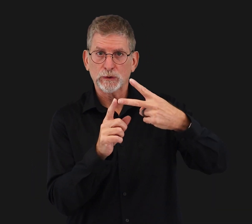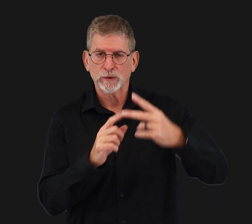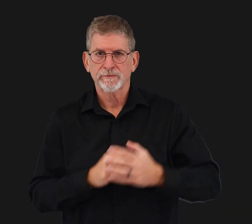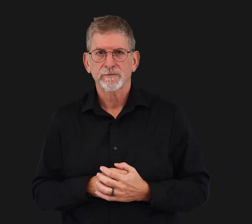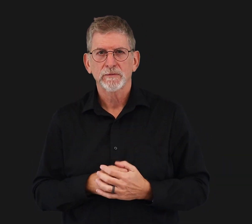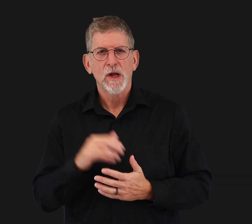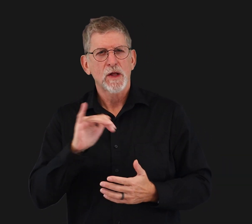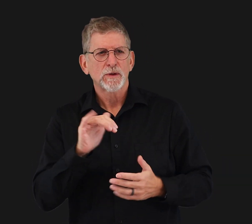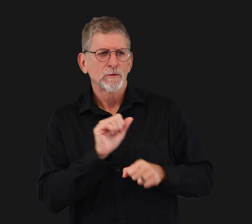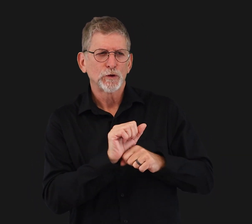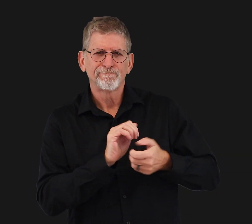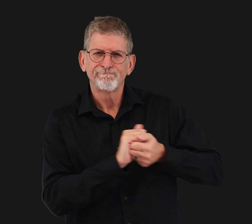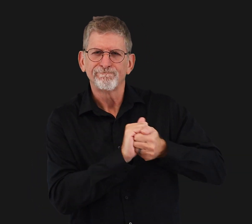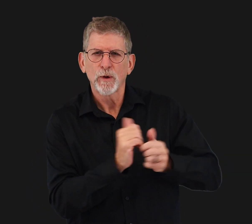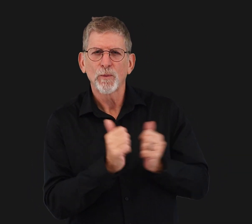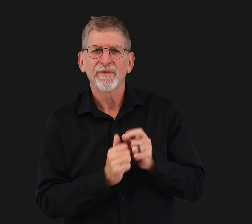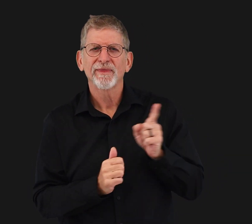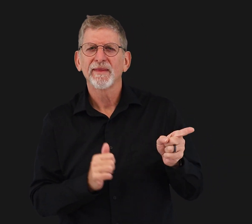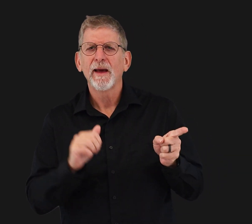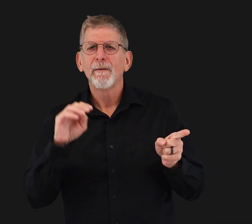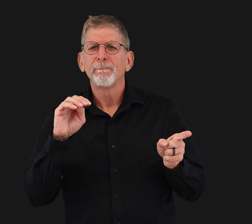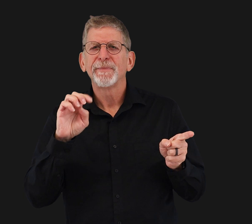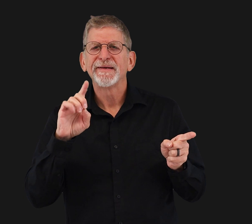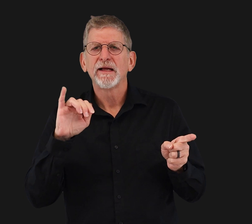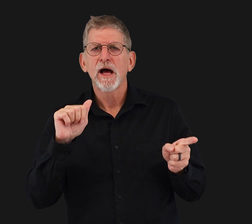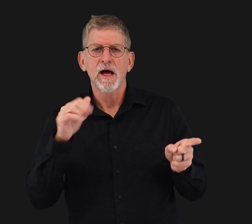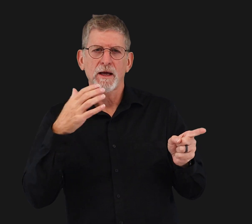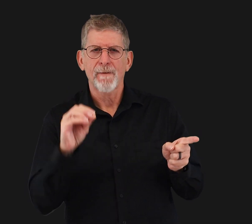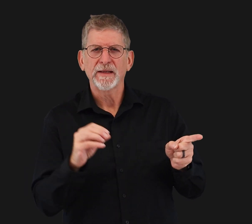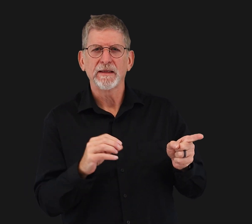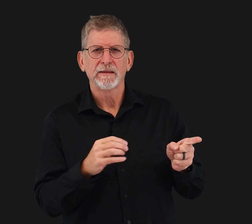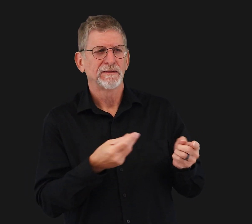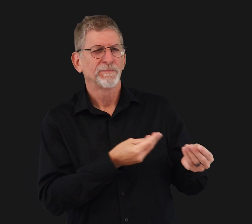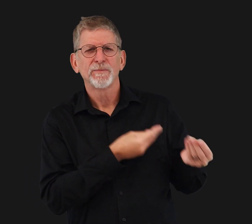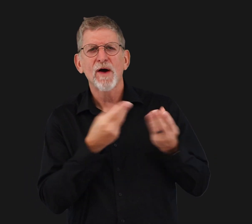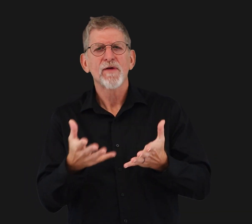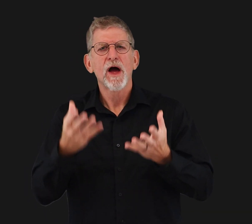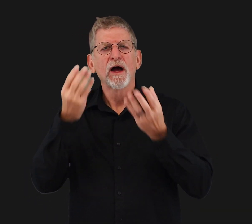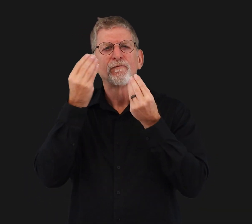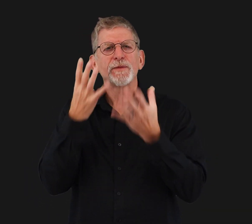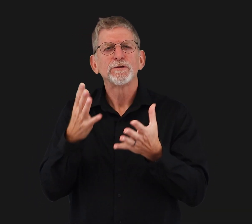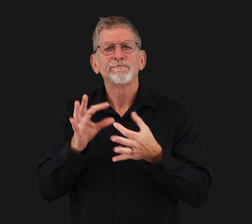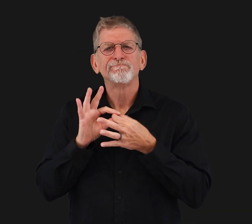• We have also collaborated with media company to provide information